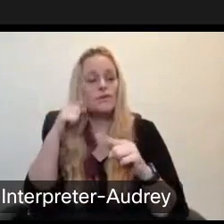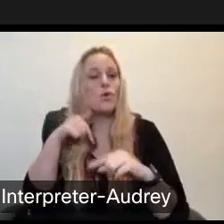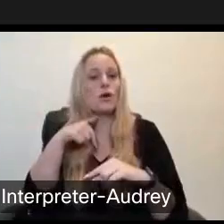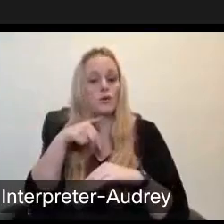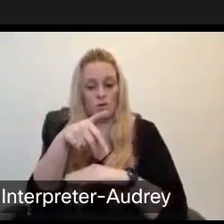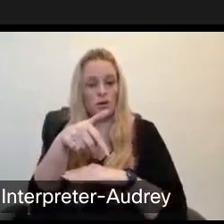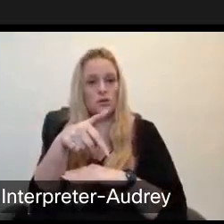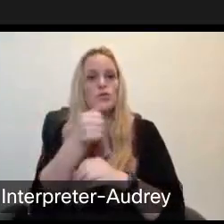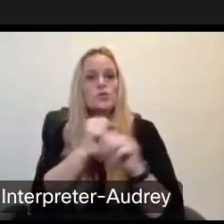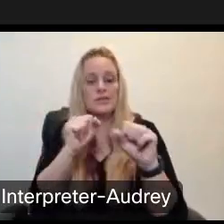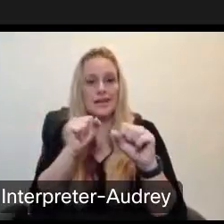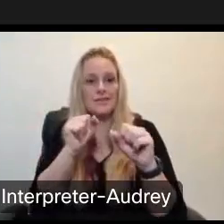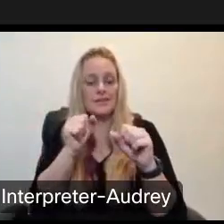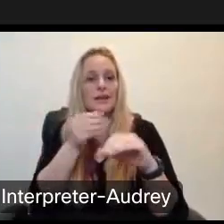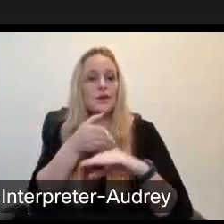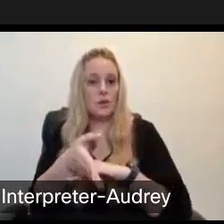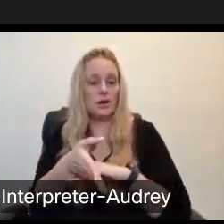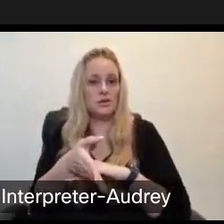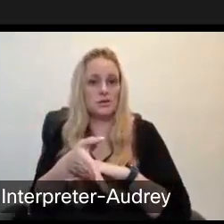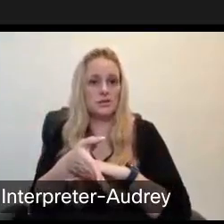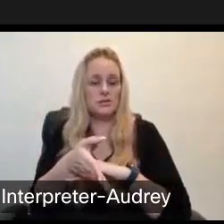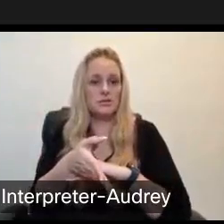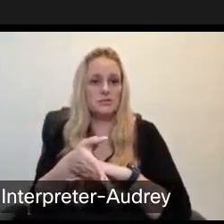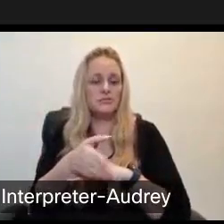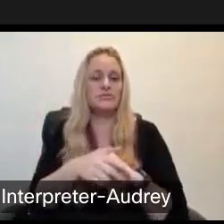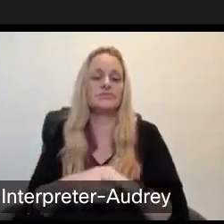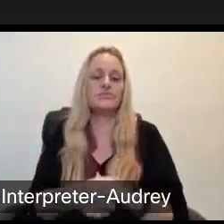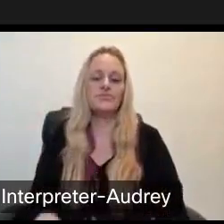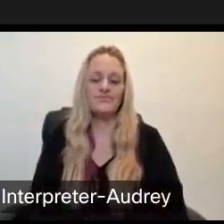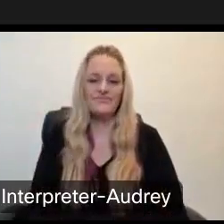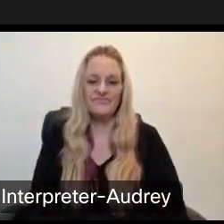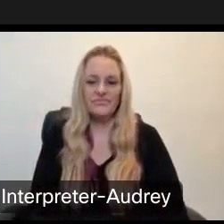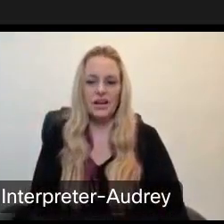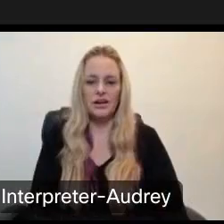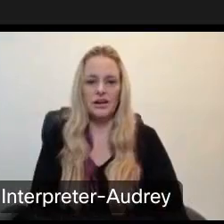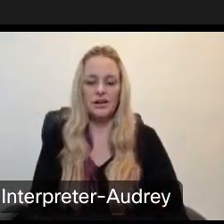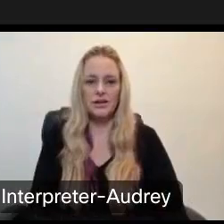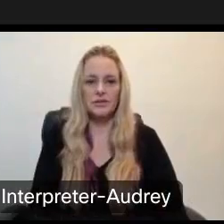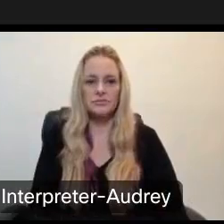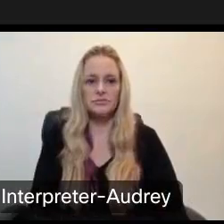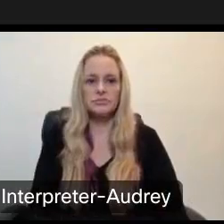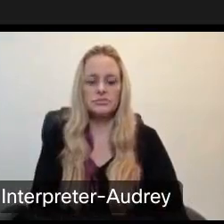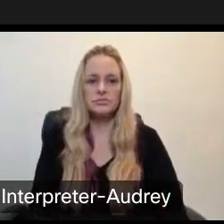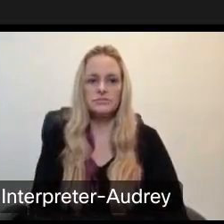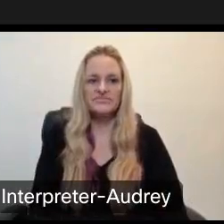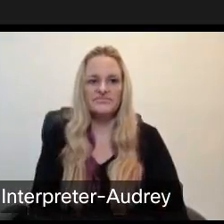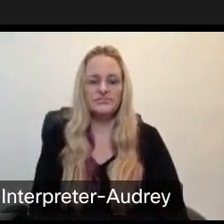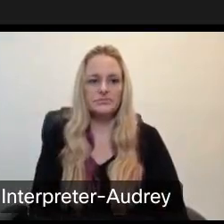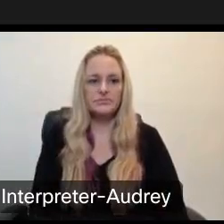And president in the earlier, in either direction.